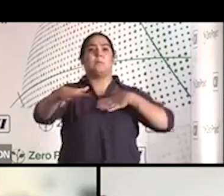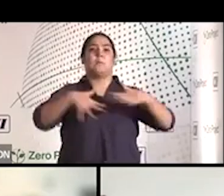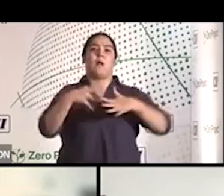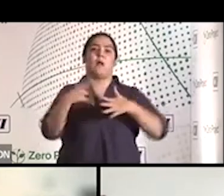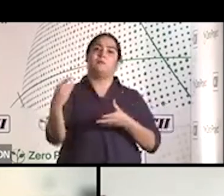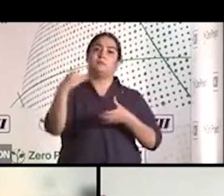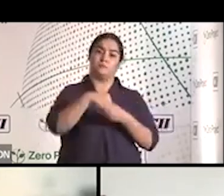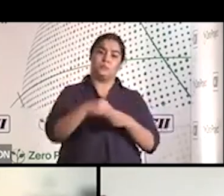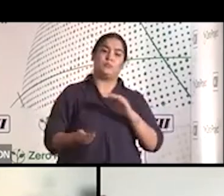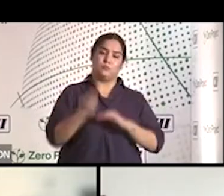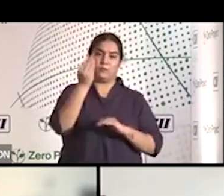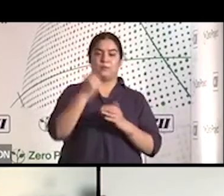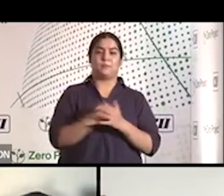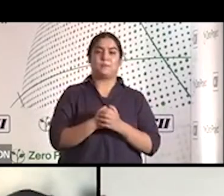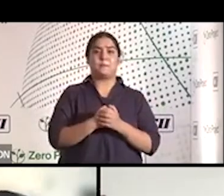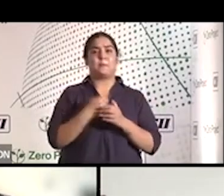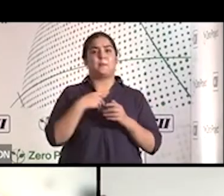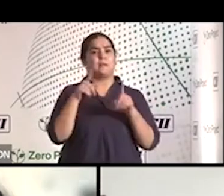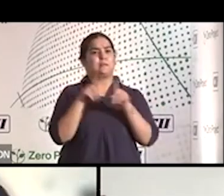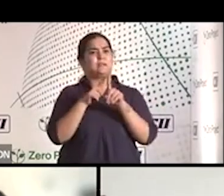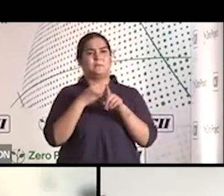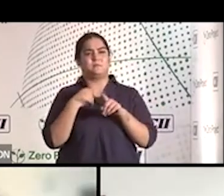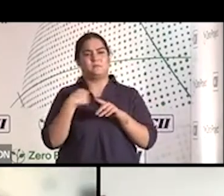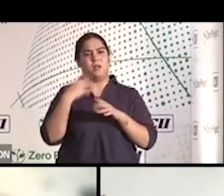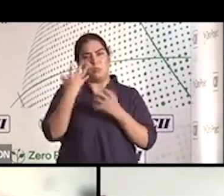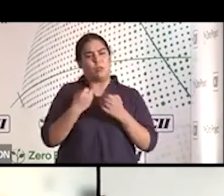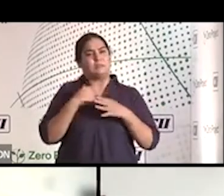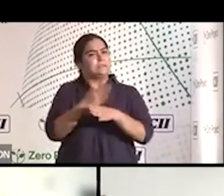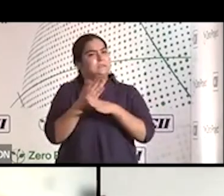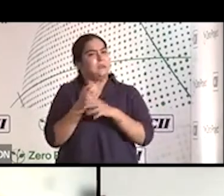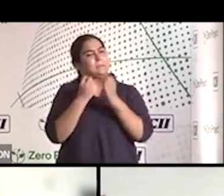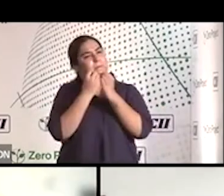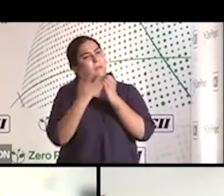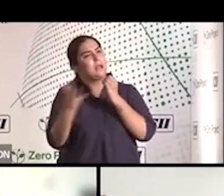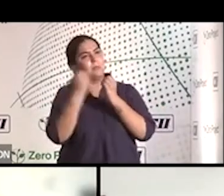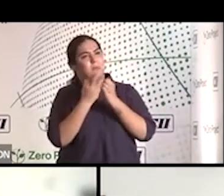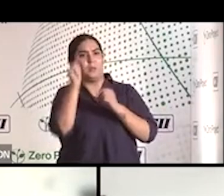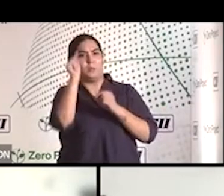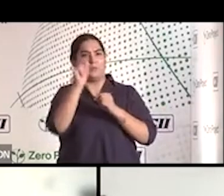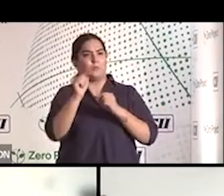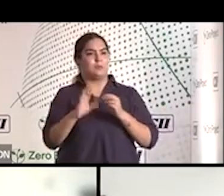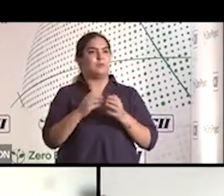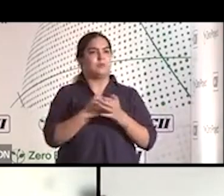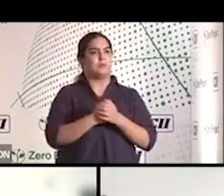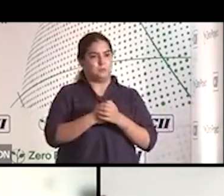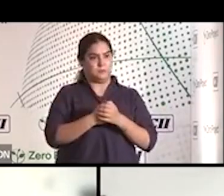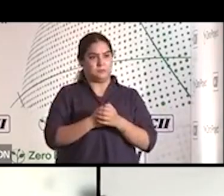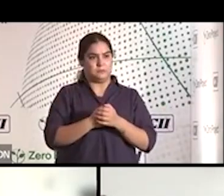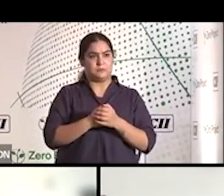So you throw a lot of things in fact to share. But uh, looking at the time,